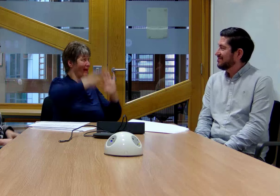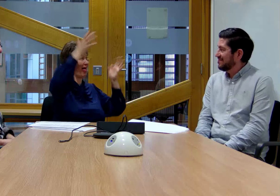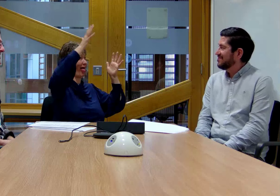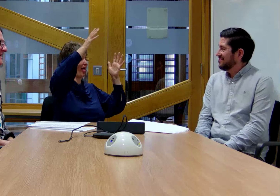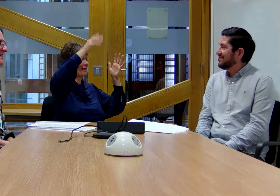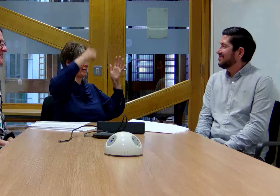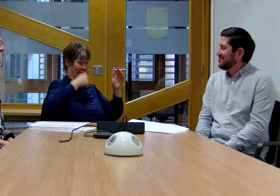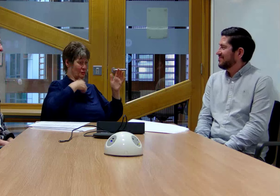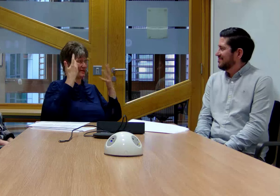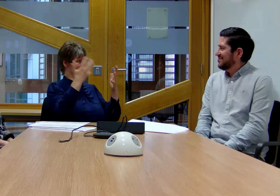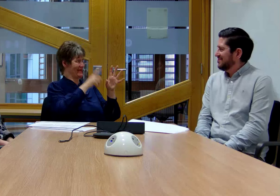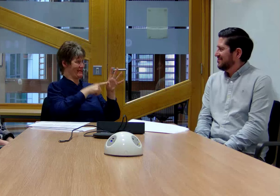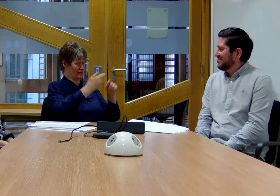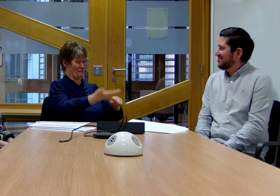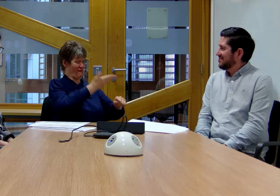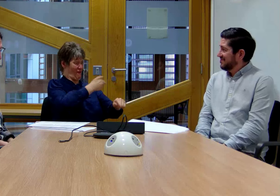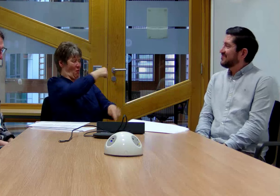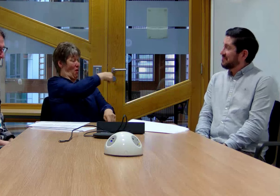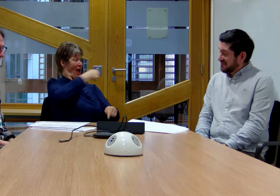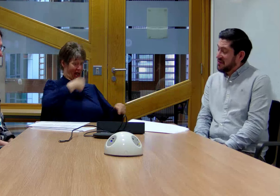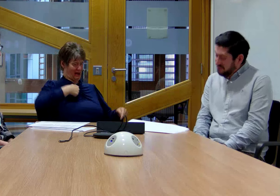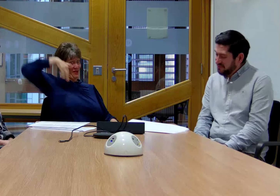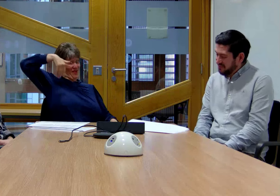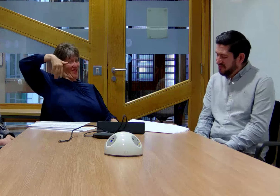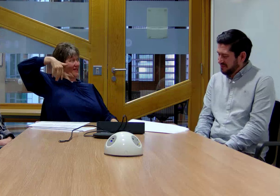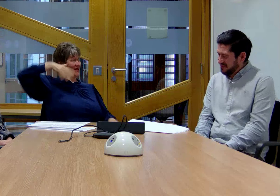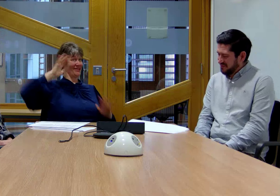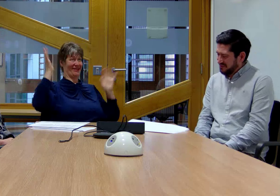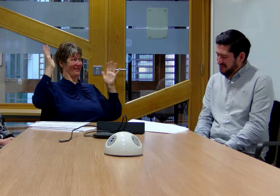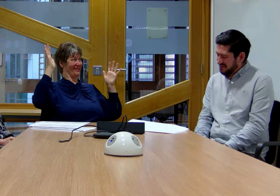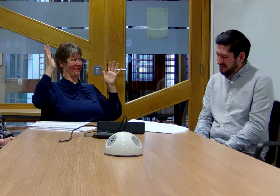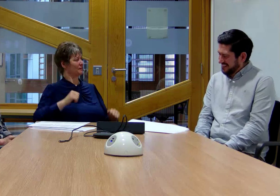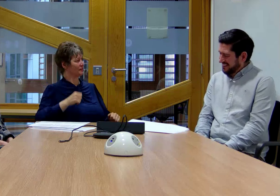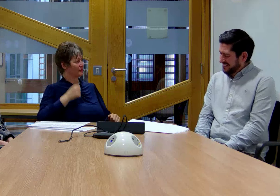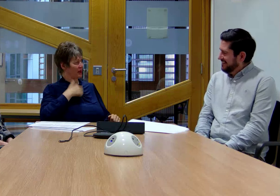passed, I was in the Chamber and the gallery watching the Gaelic legislation be passed.